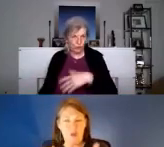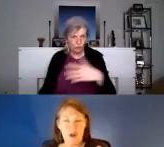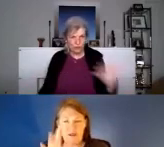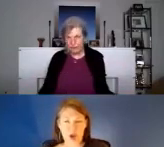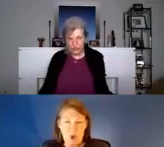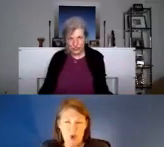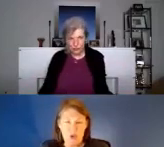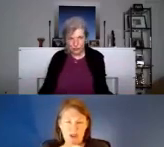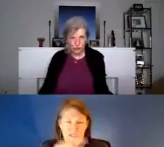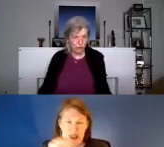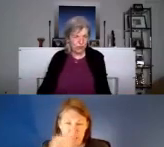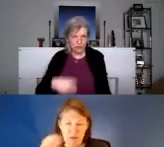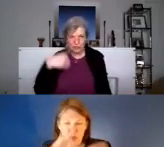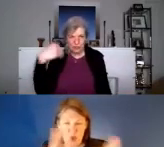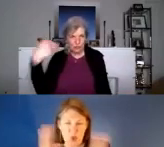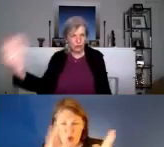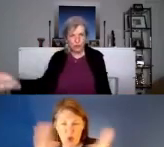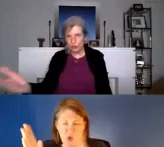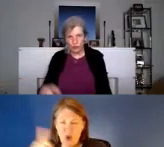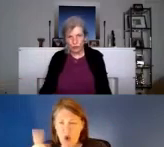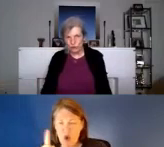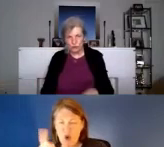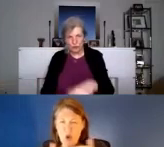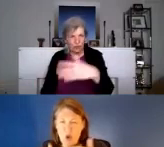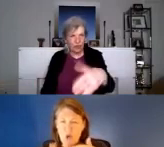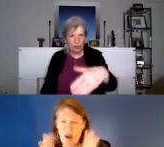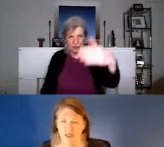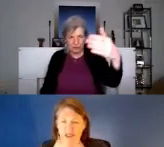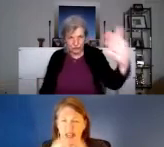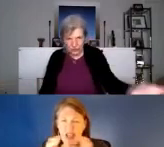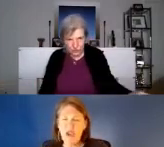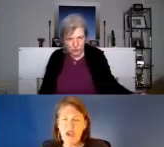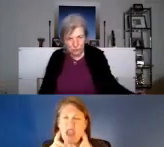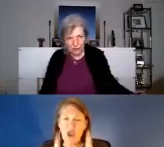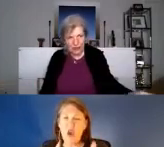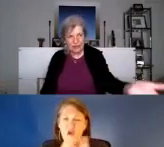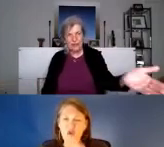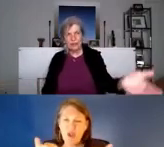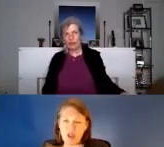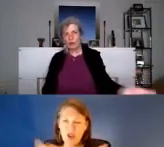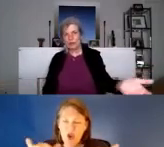07:38:46 or whatever session your end, you can go to a concurrent session by going to